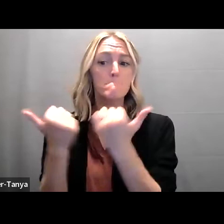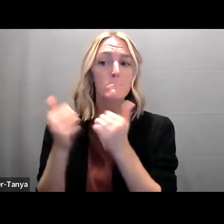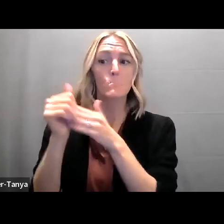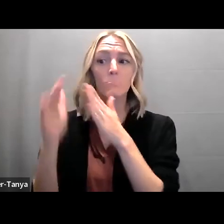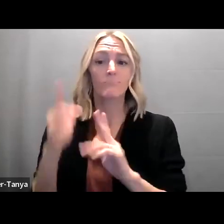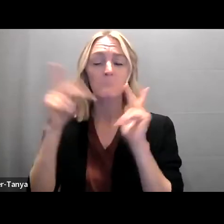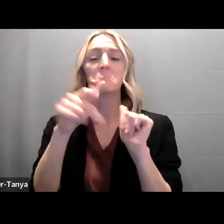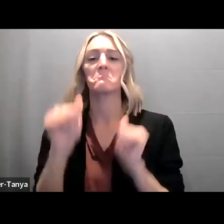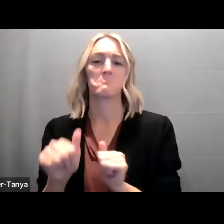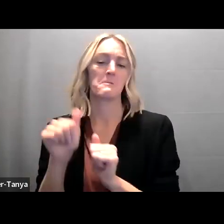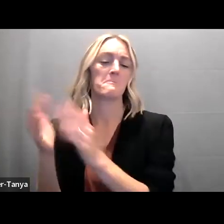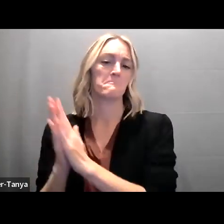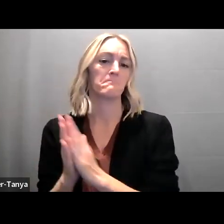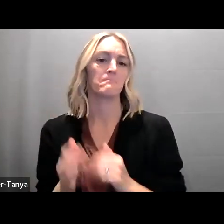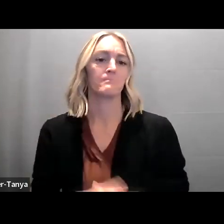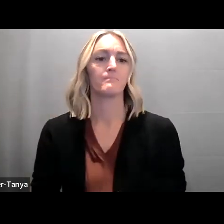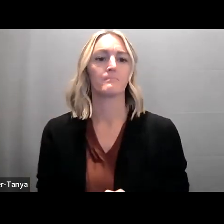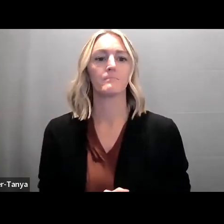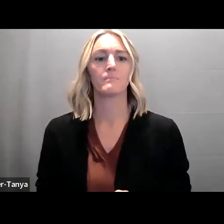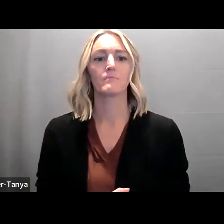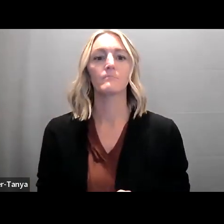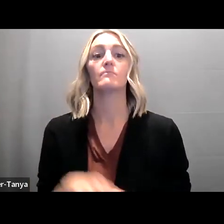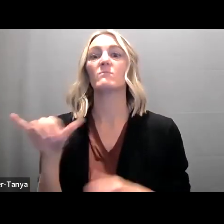them and ask them about and request a copy of the state plan.